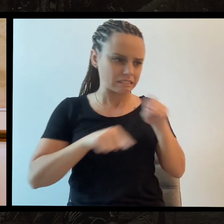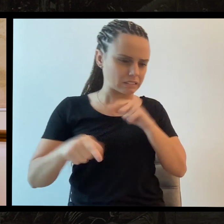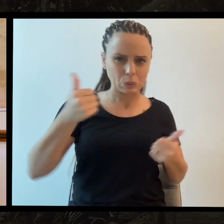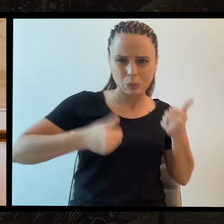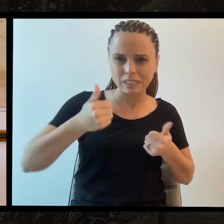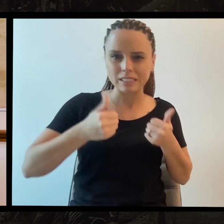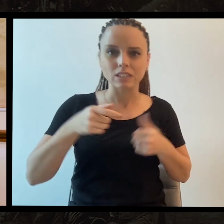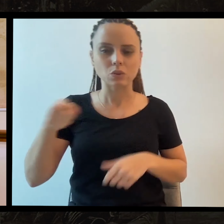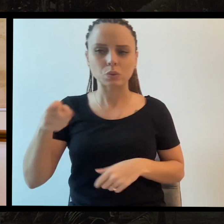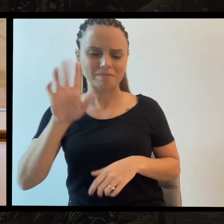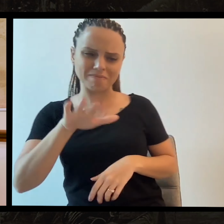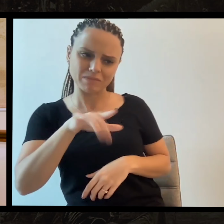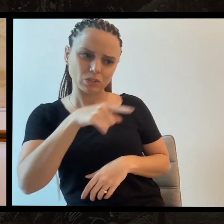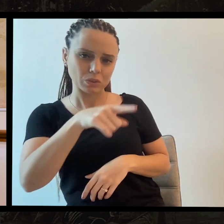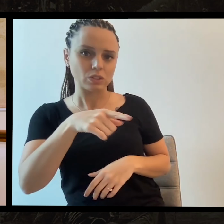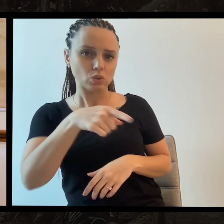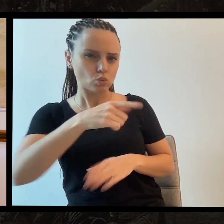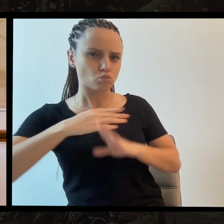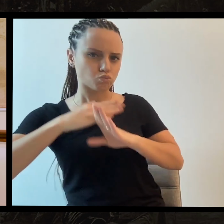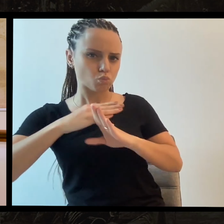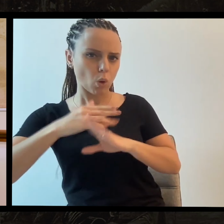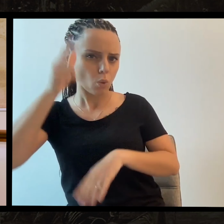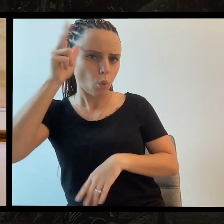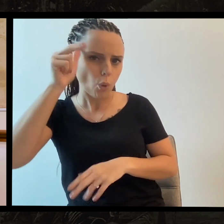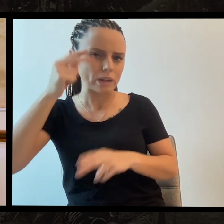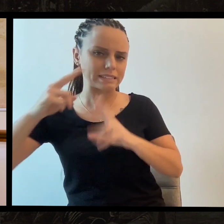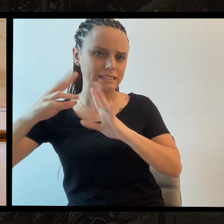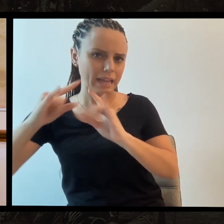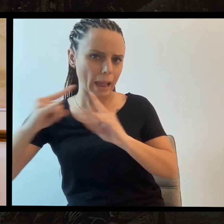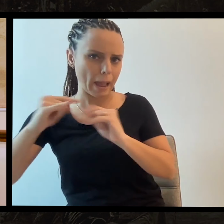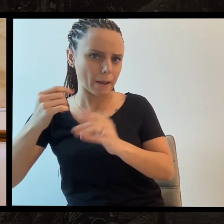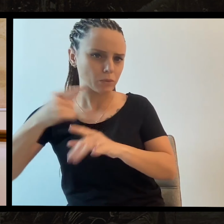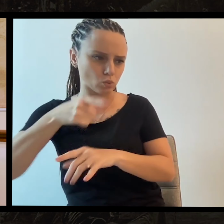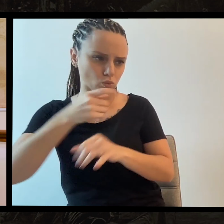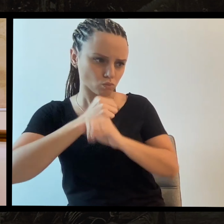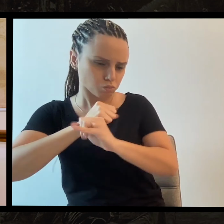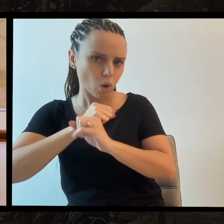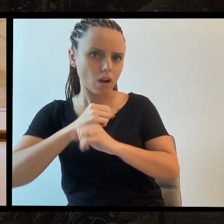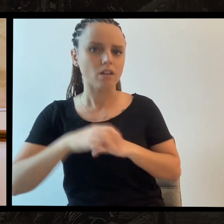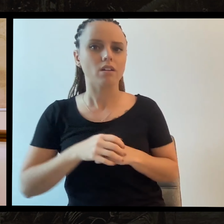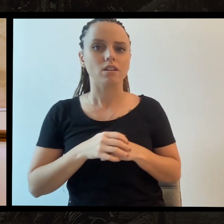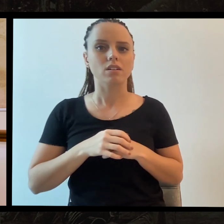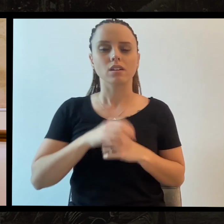to guard the camp and the horses while the battle went on. And Juan Seguín was going to have none of this.